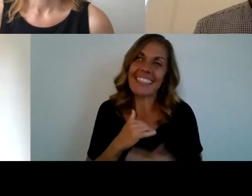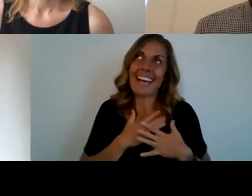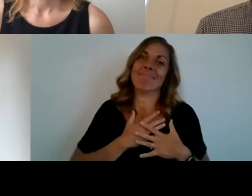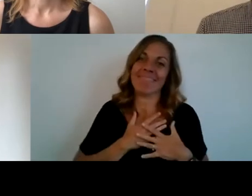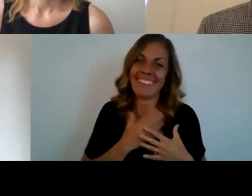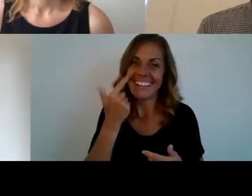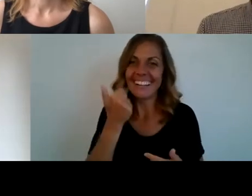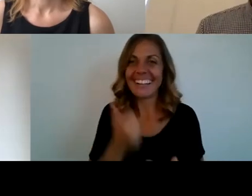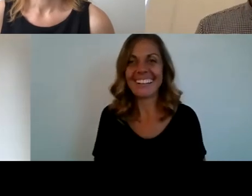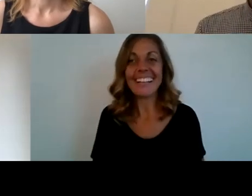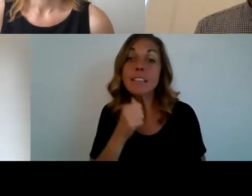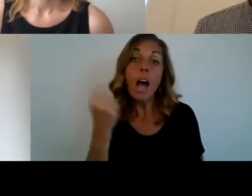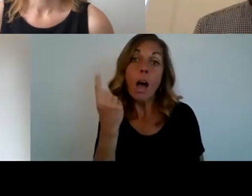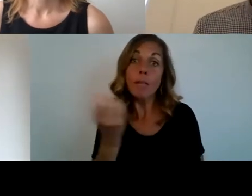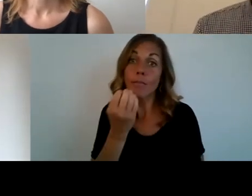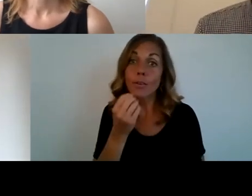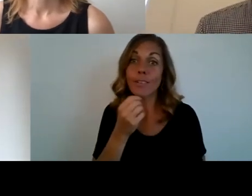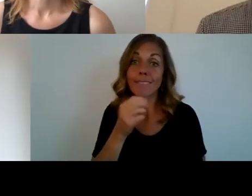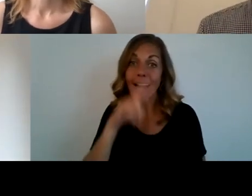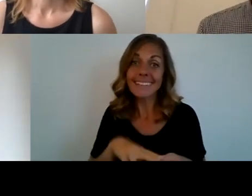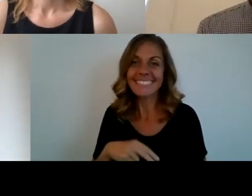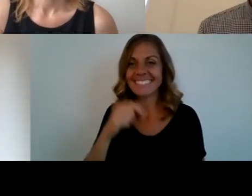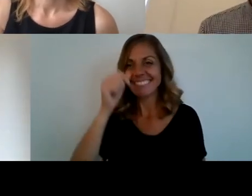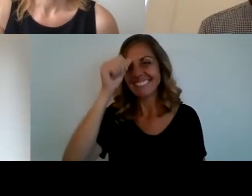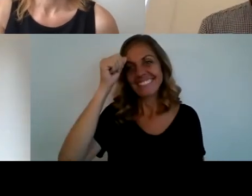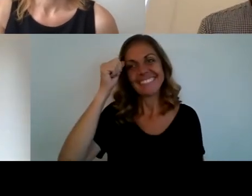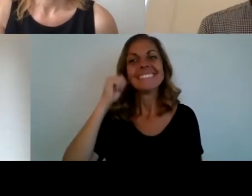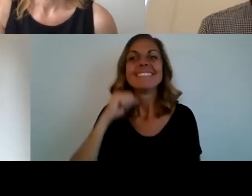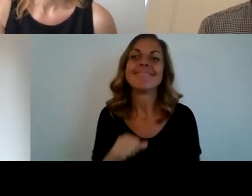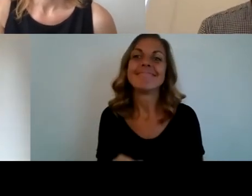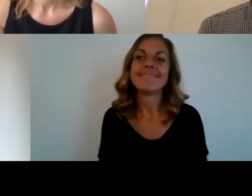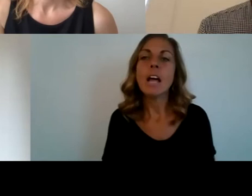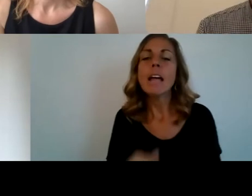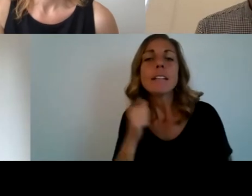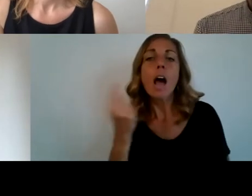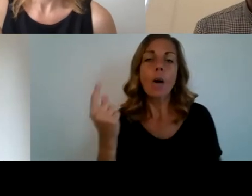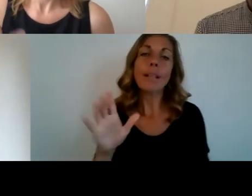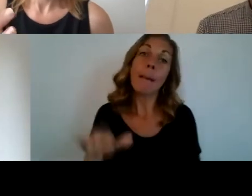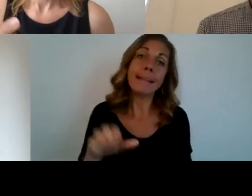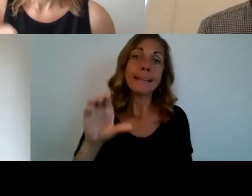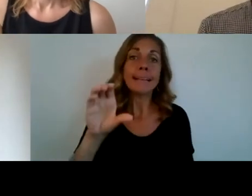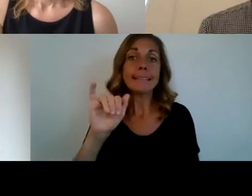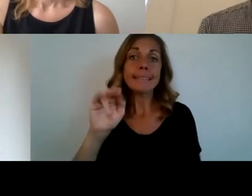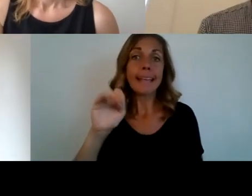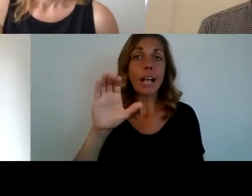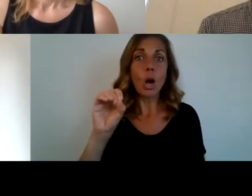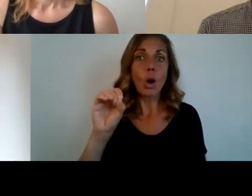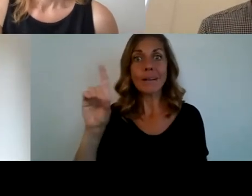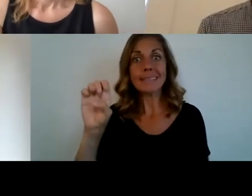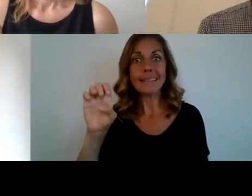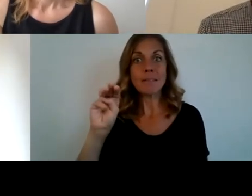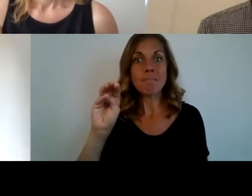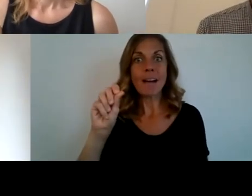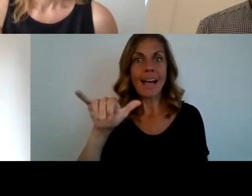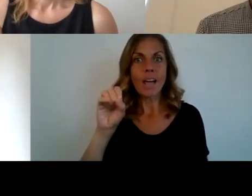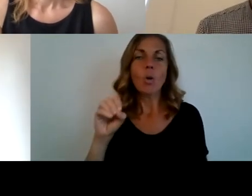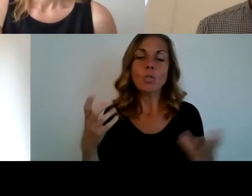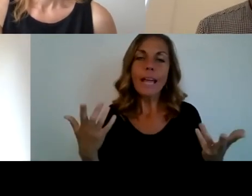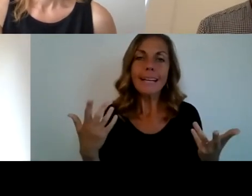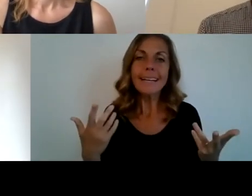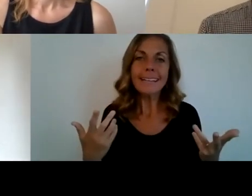so much love. But it's not always the, you know, Cinco de Mayo. Yes, to all that. Virtual